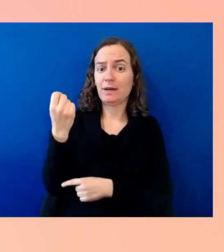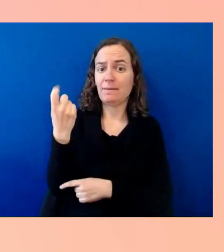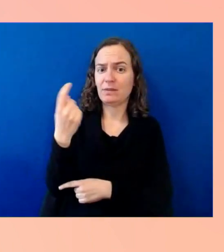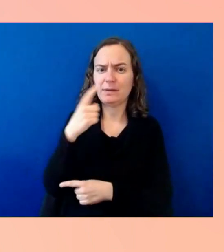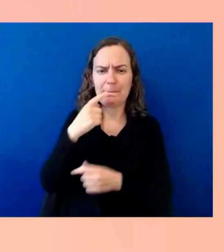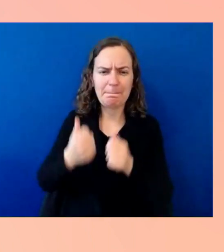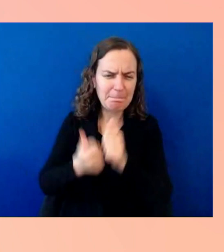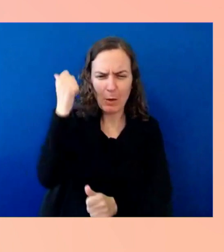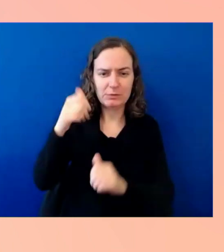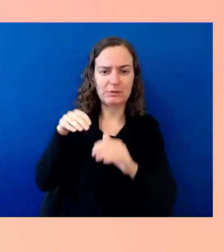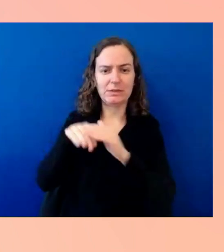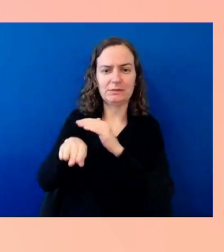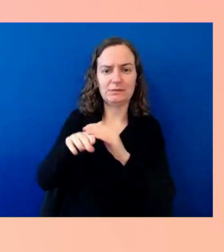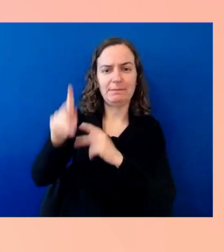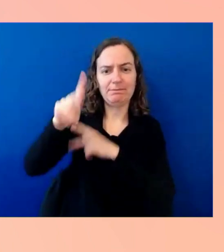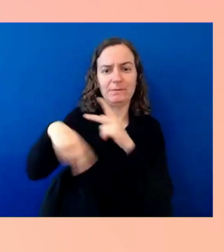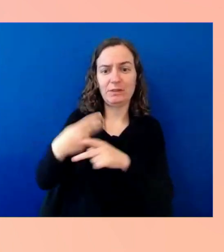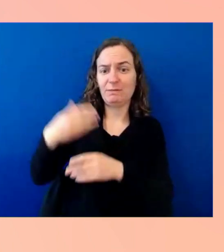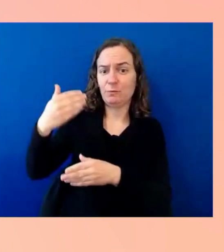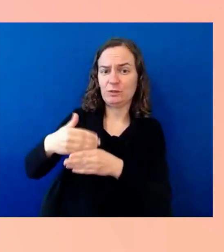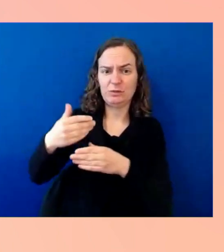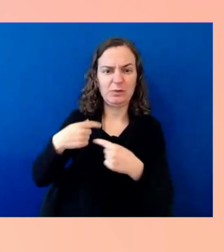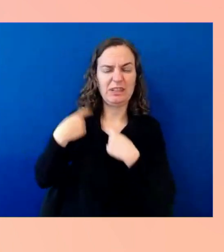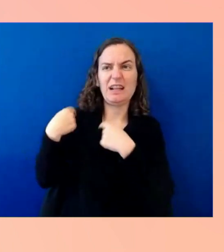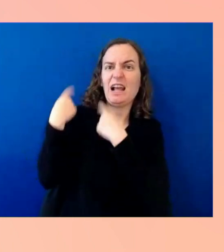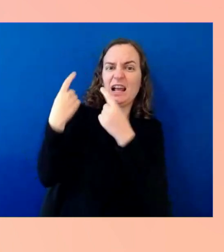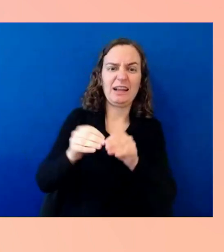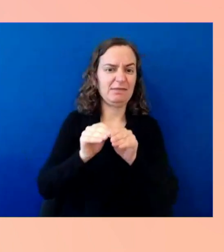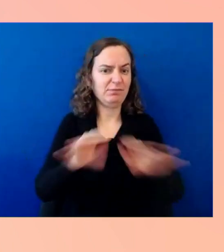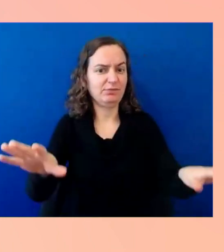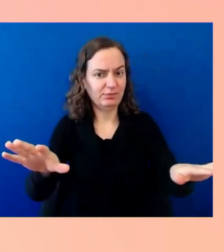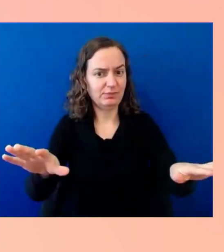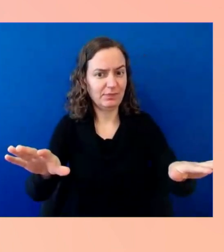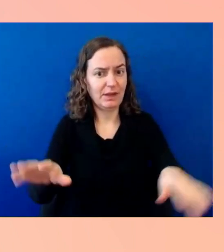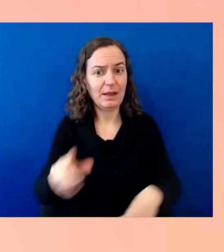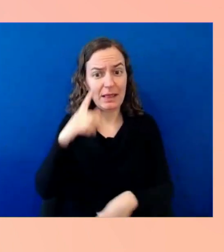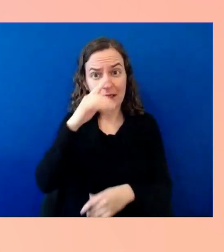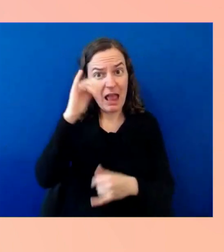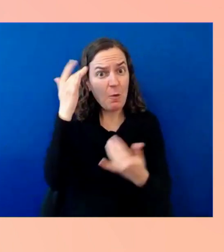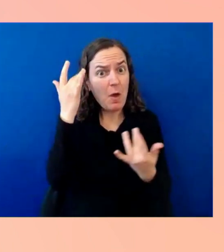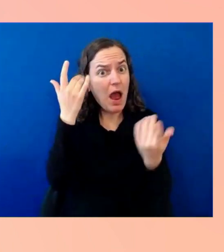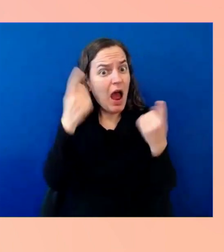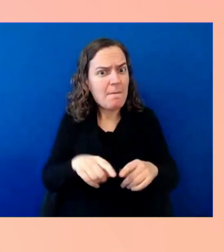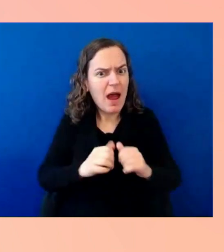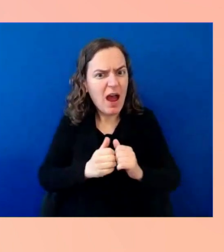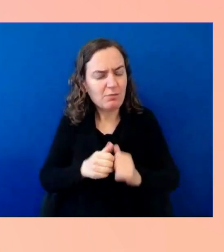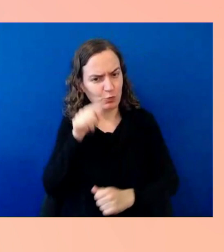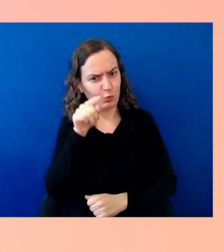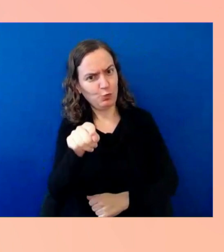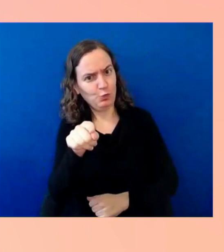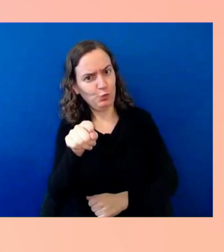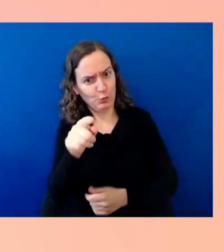People with disabilities and your feedback have led to product innovations that we are really proud to share.